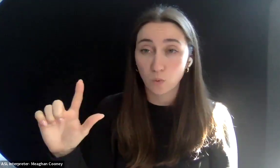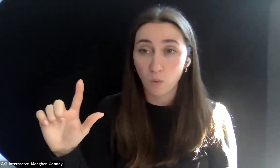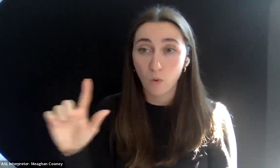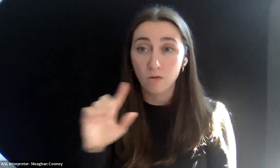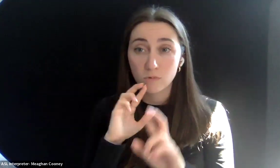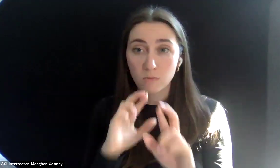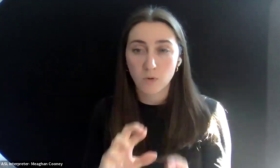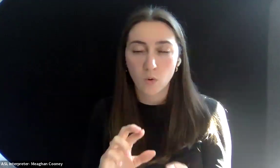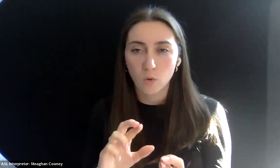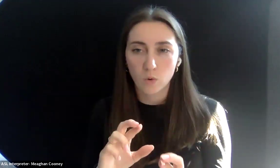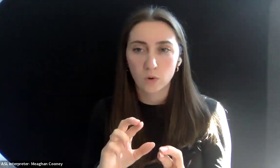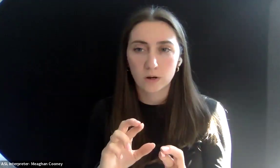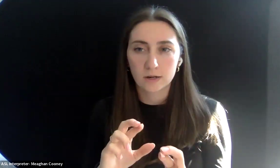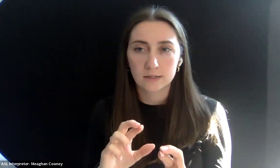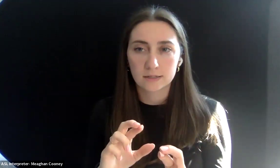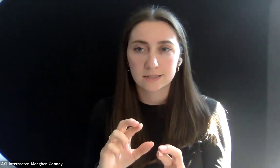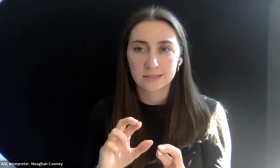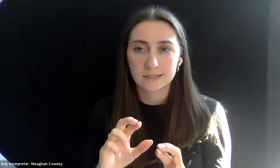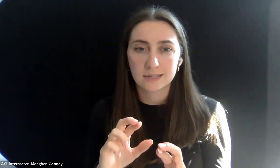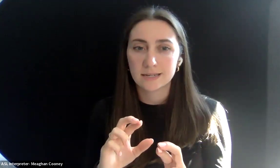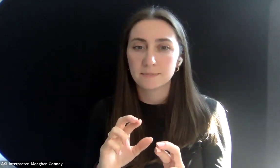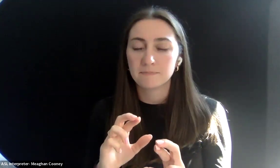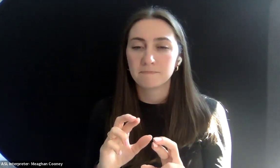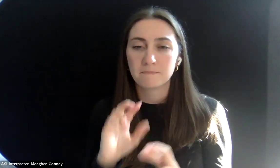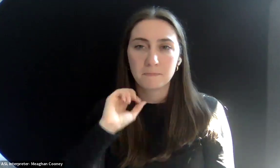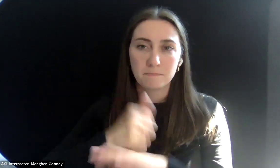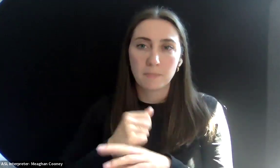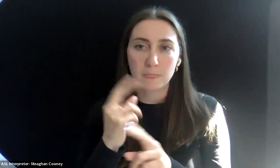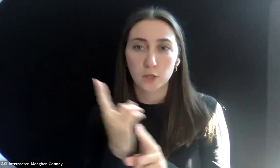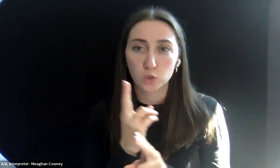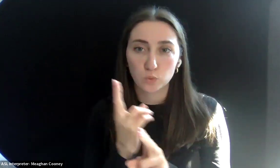adequate user inputs, there's even a dashboard where one can